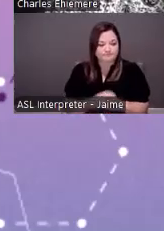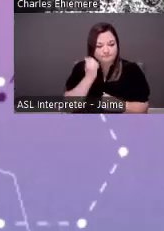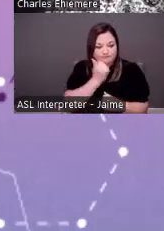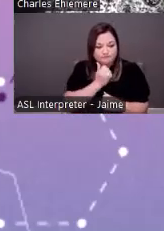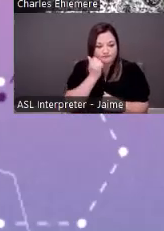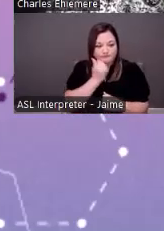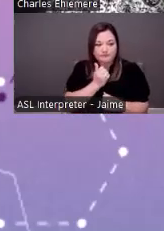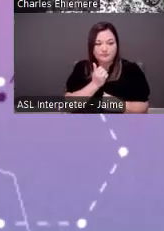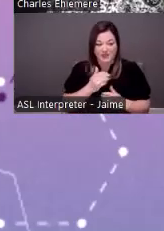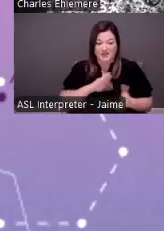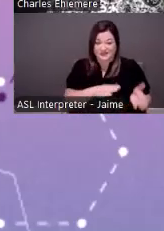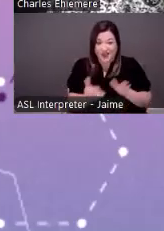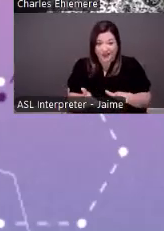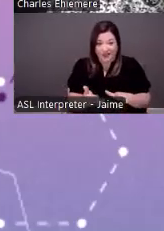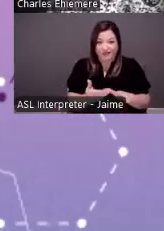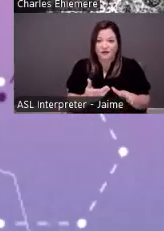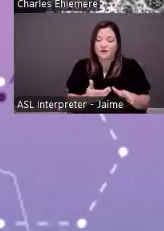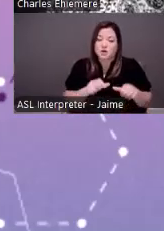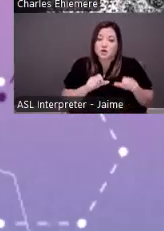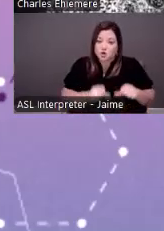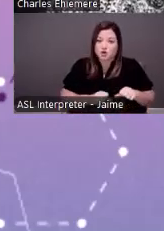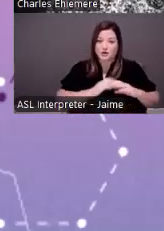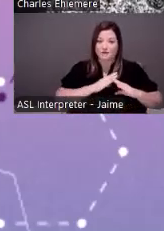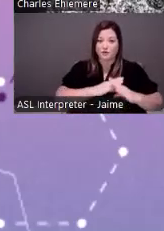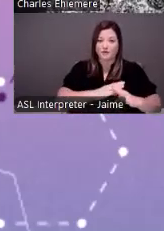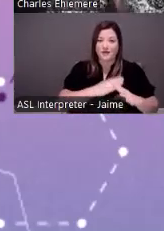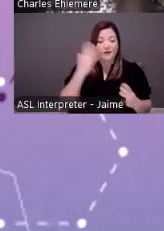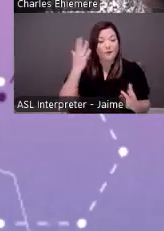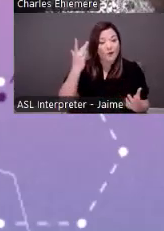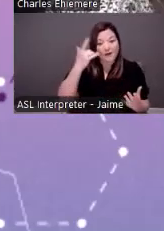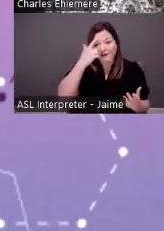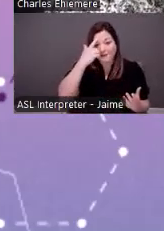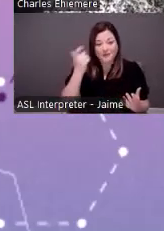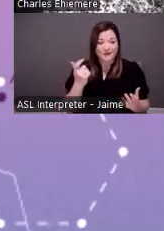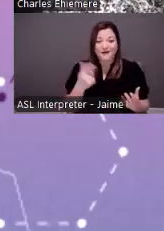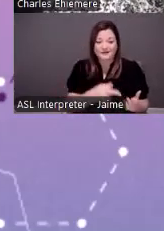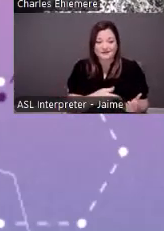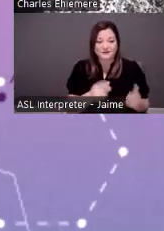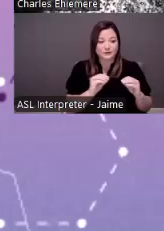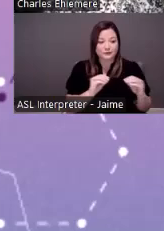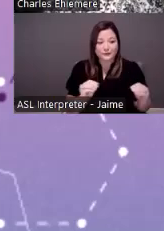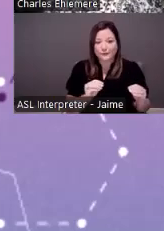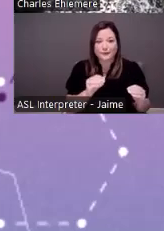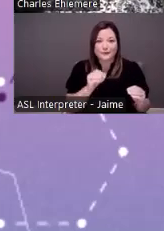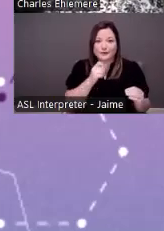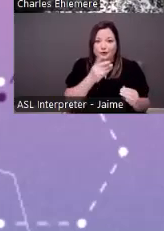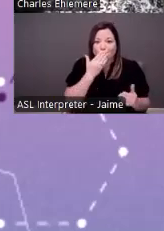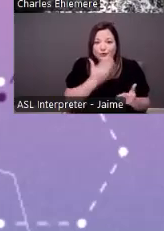due to lack of trusted knowledge. People don't get the right knowledge.